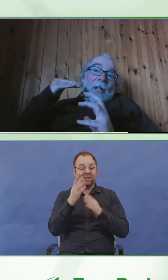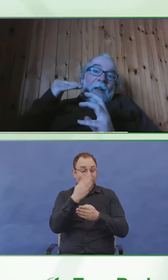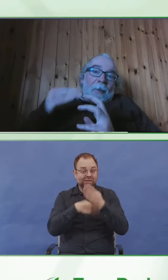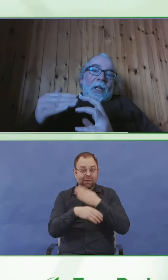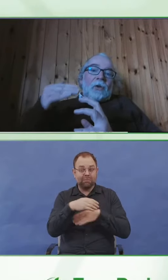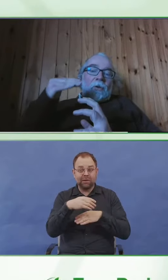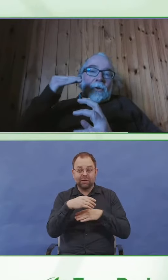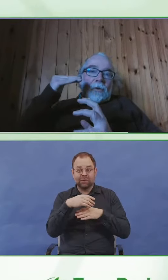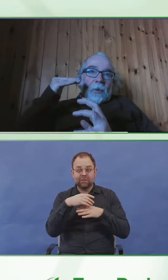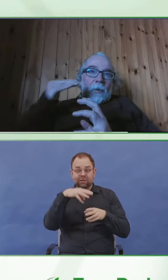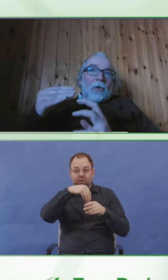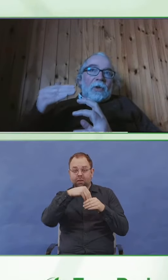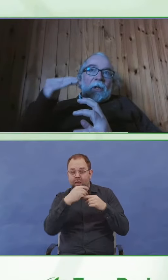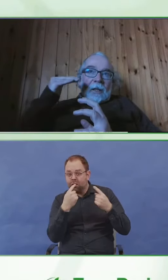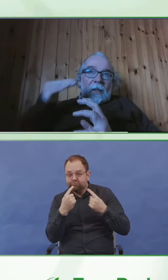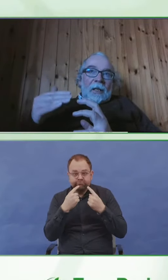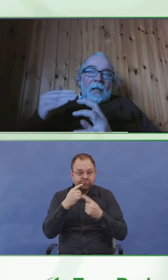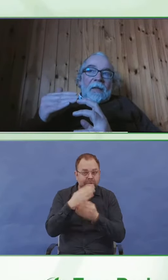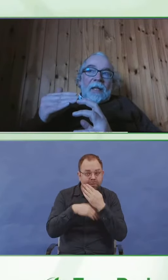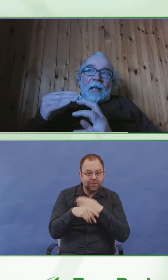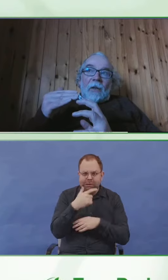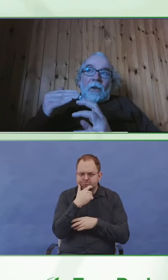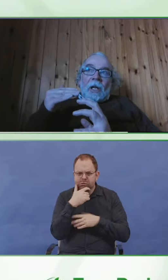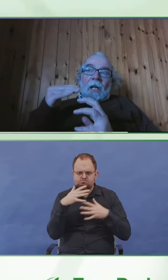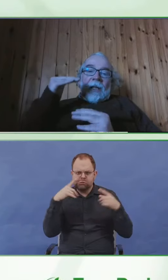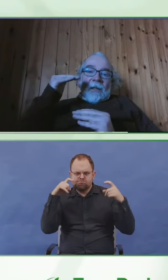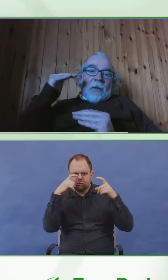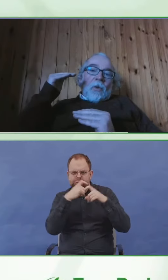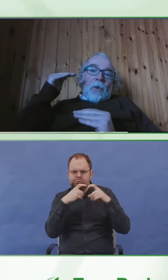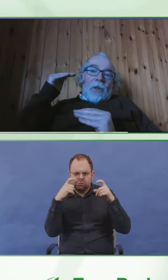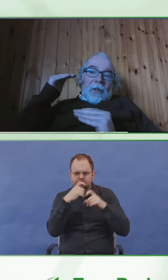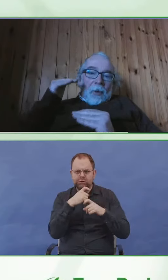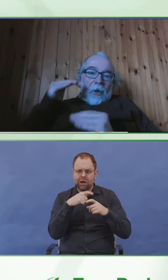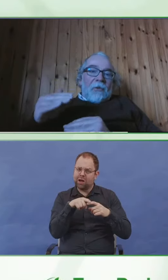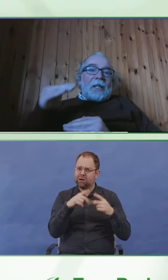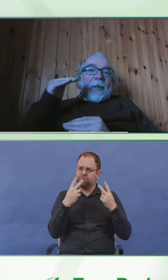that is what I have been trying to promote in the ILO, is persons with